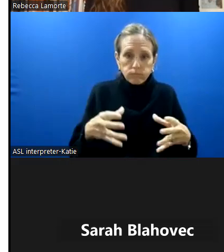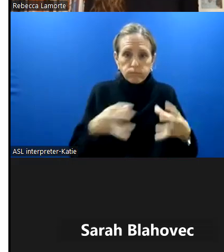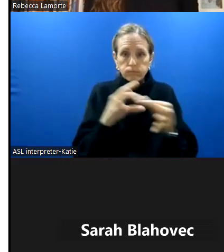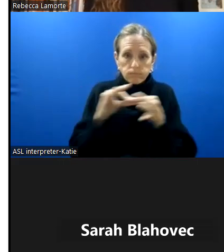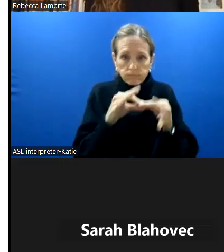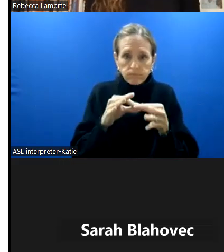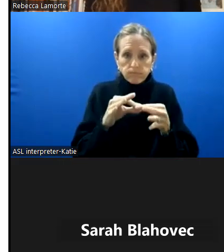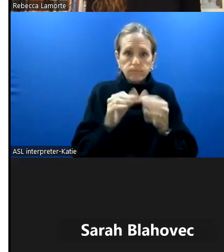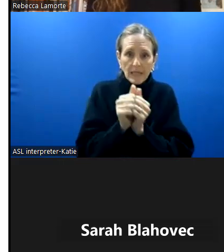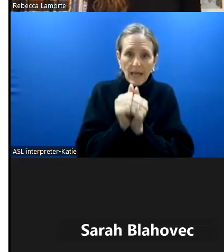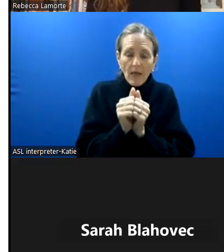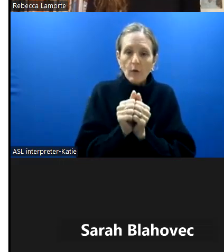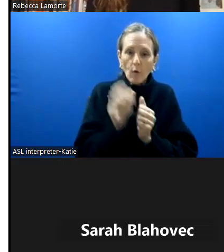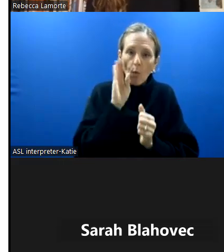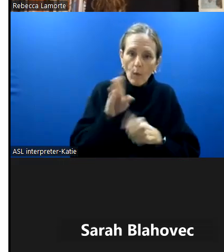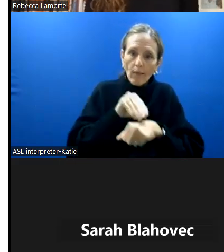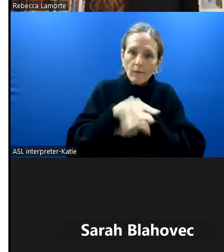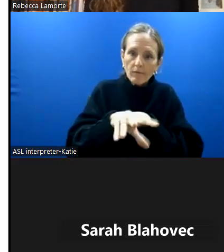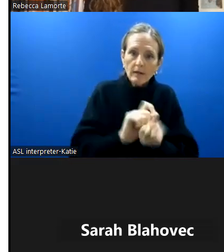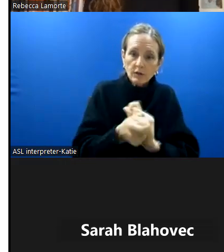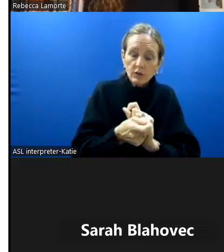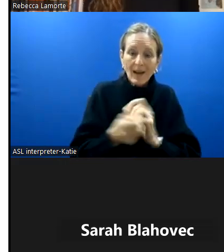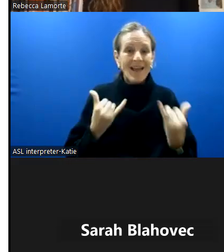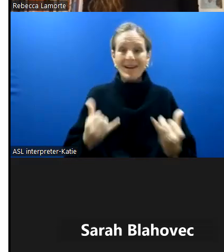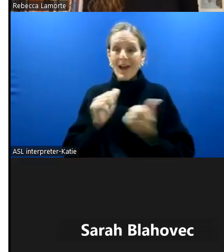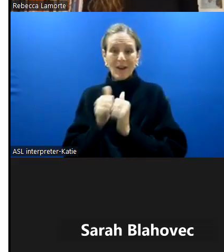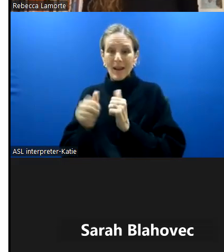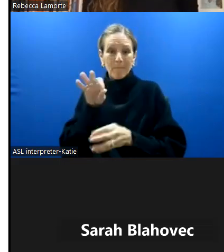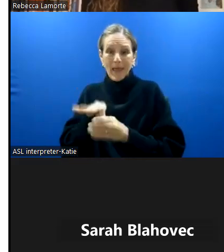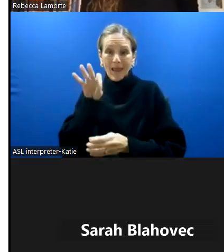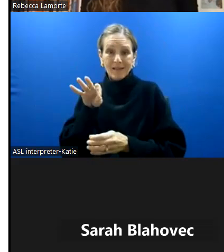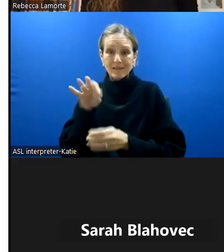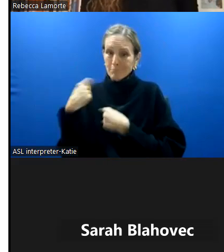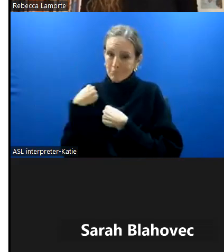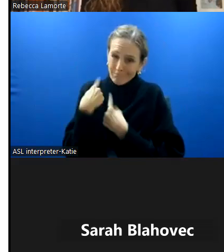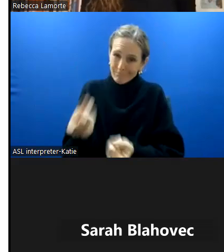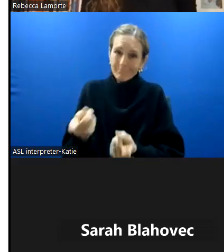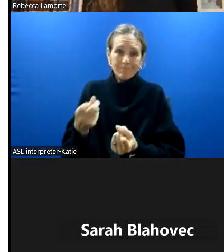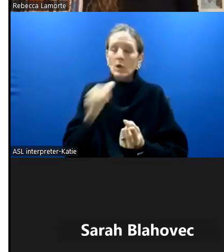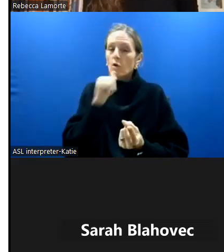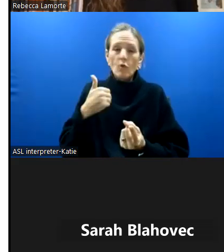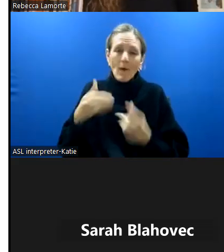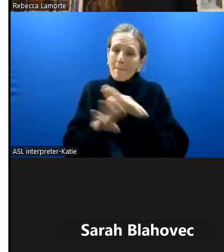"For too long, campaigns have failed to meet "even the most basic standards of accessibility. "They've shown time and time again